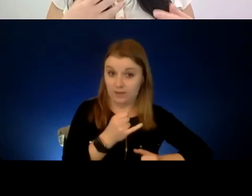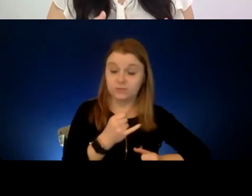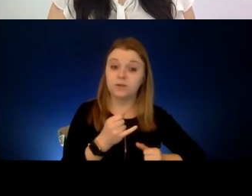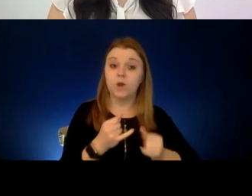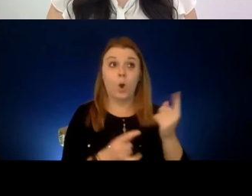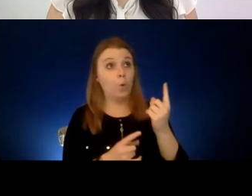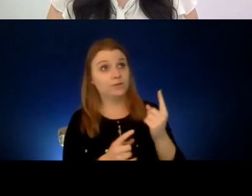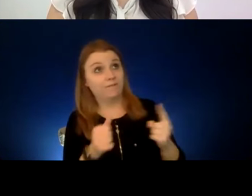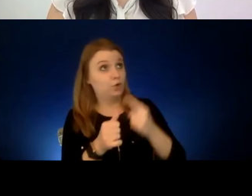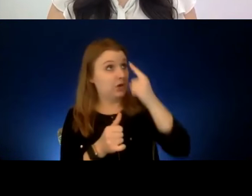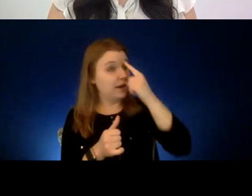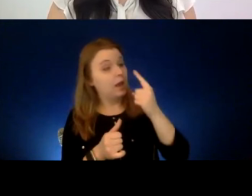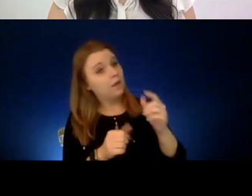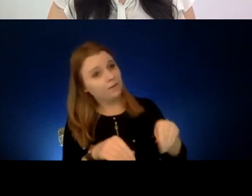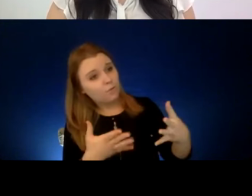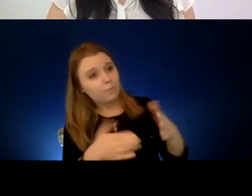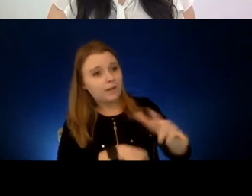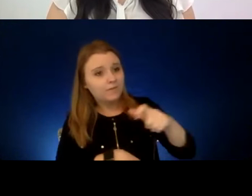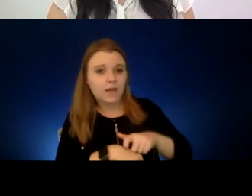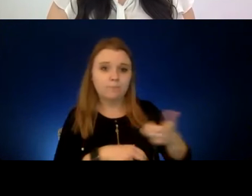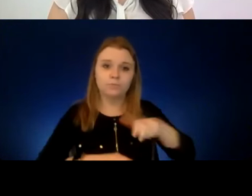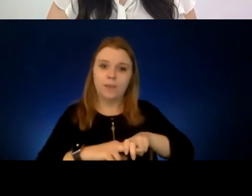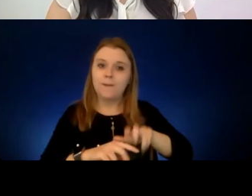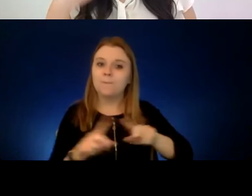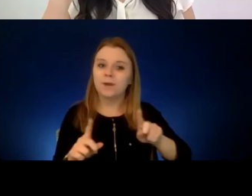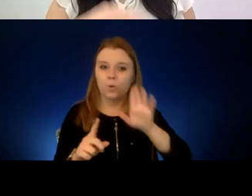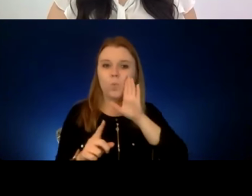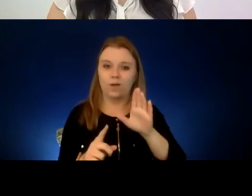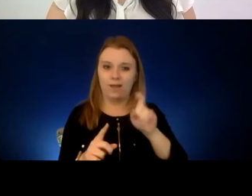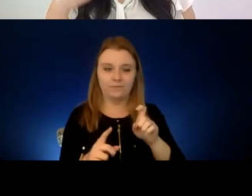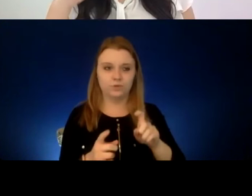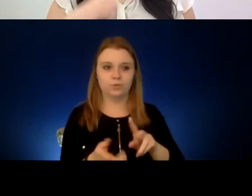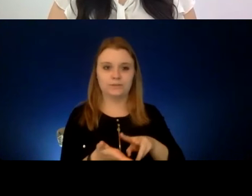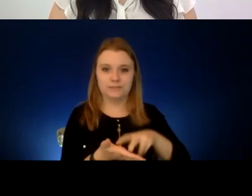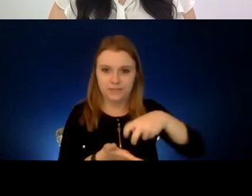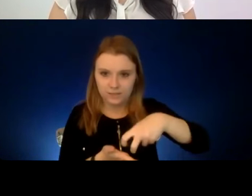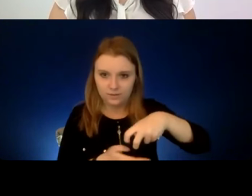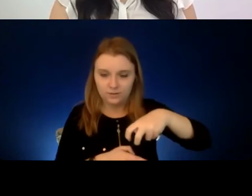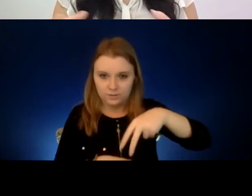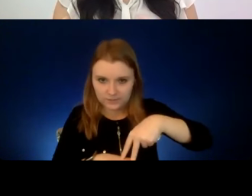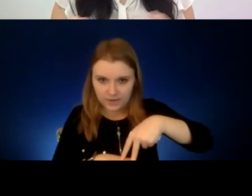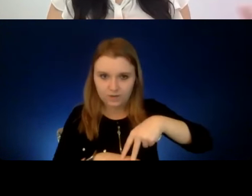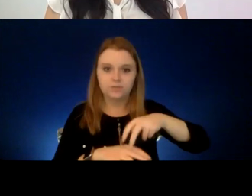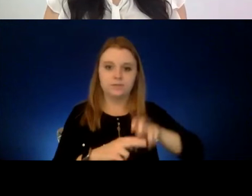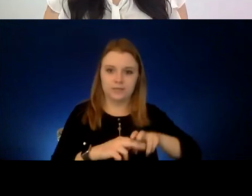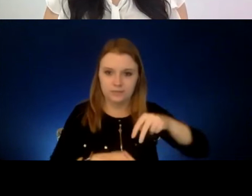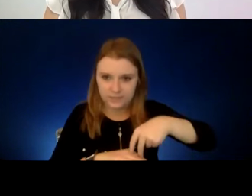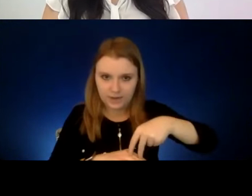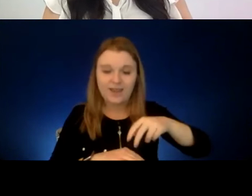give them more time to get to their seat, they're gonna have to perform what's known as a sit-to-stand transfer over and over and over again every time someone comes to their row